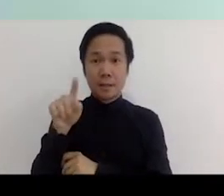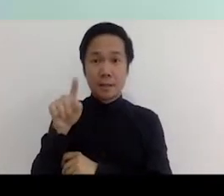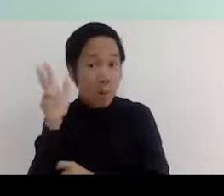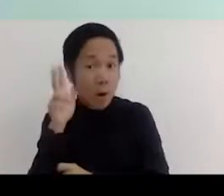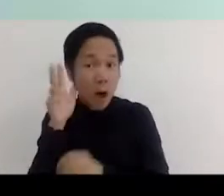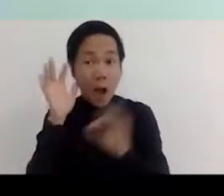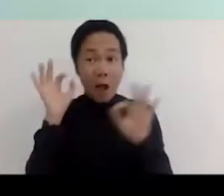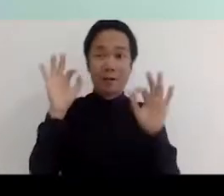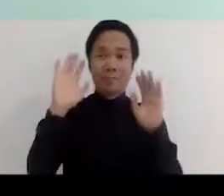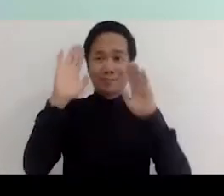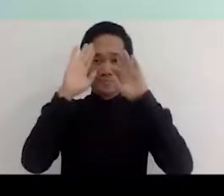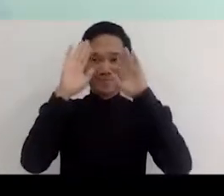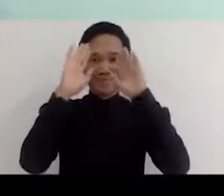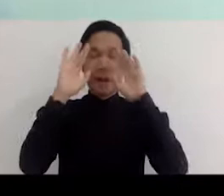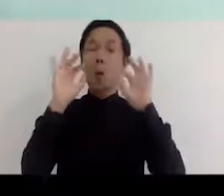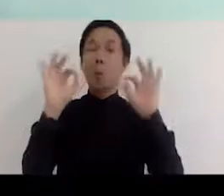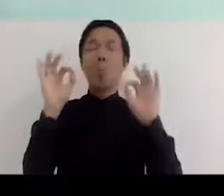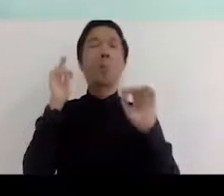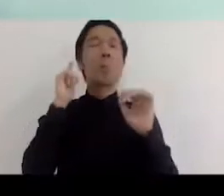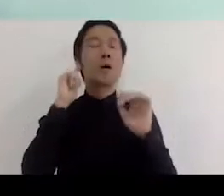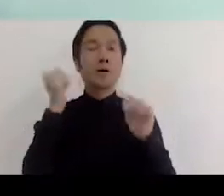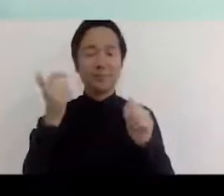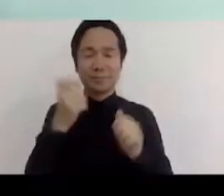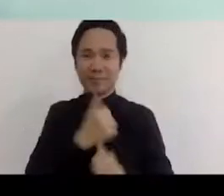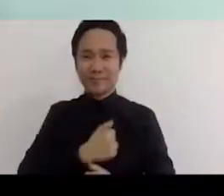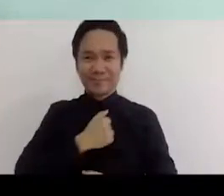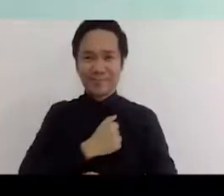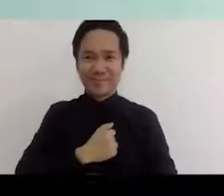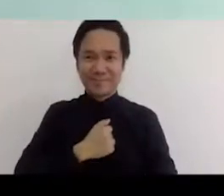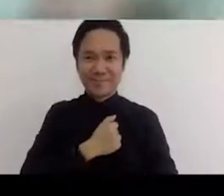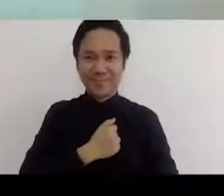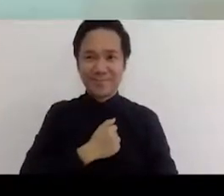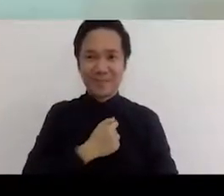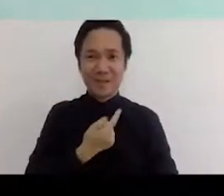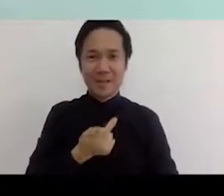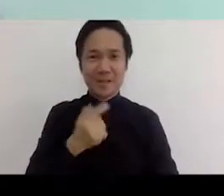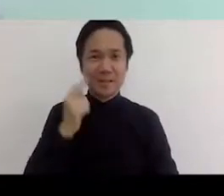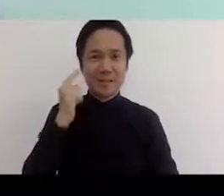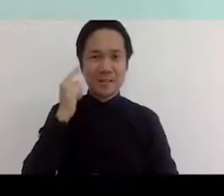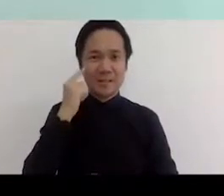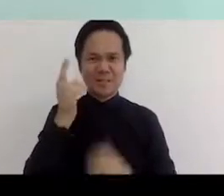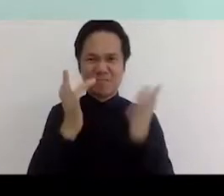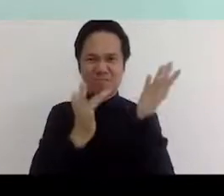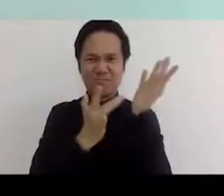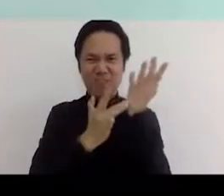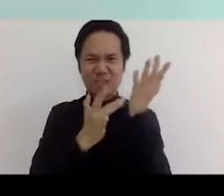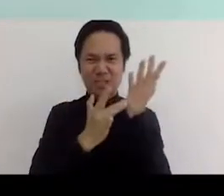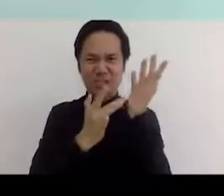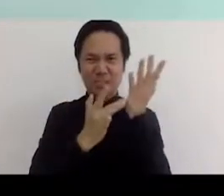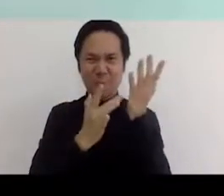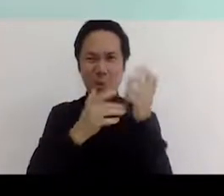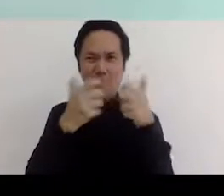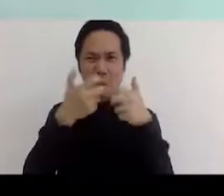So thank you for this opportunity. I would like to start with the raising of a question to any one of the panellists.